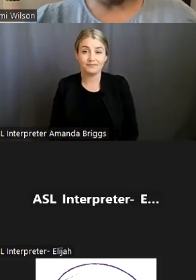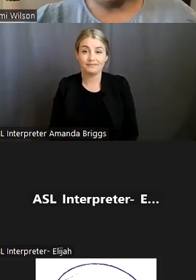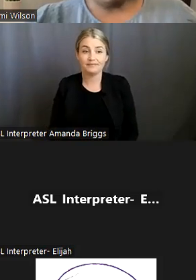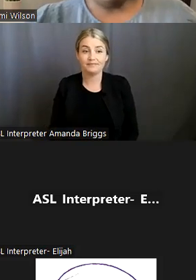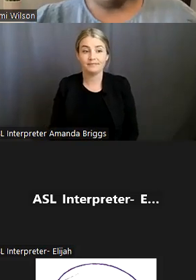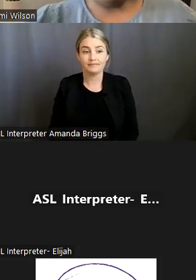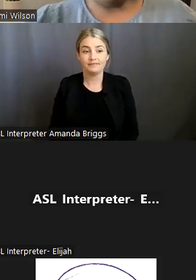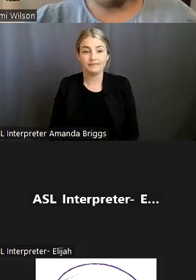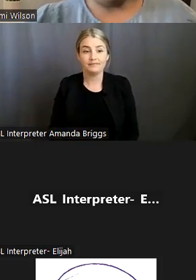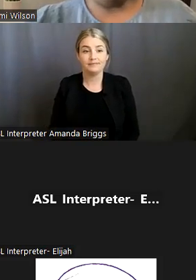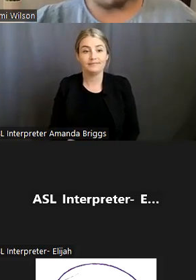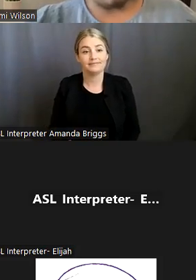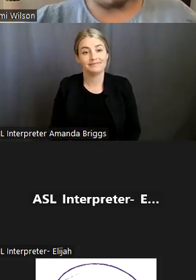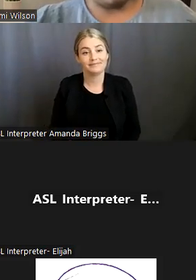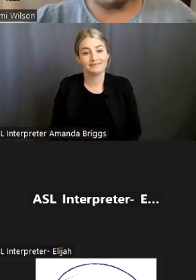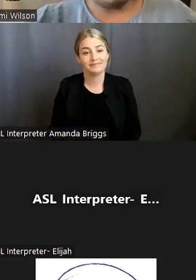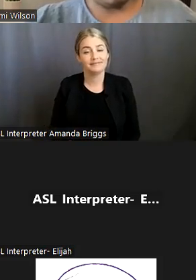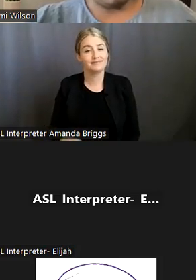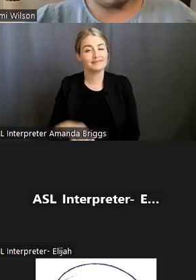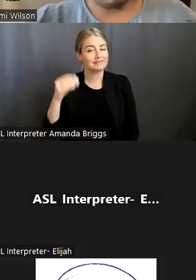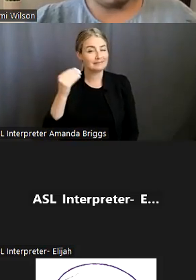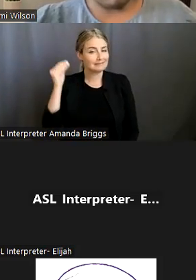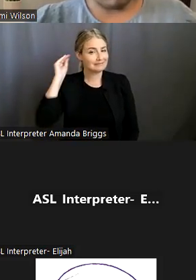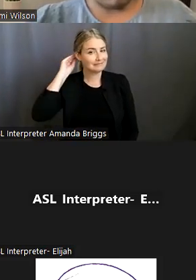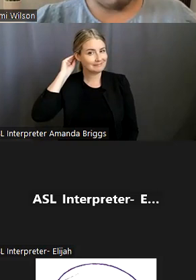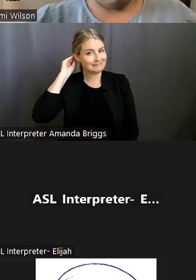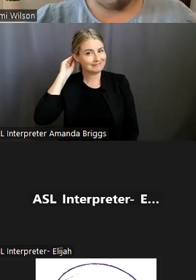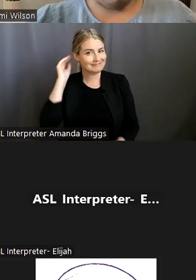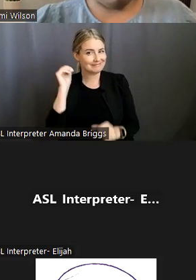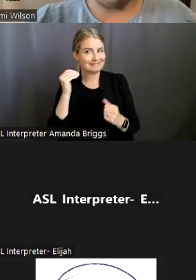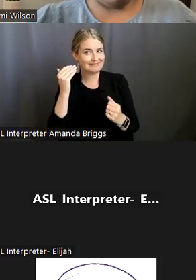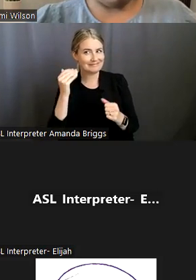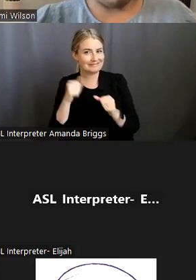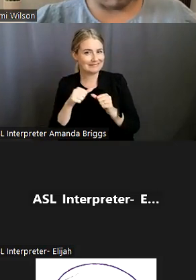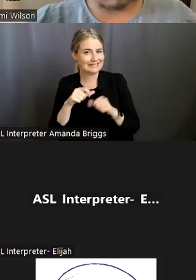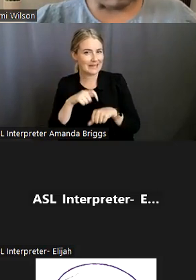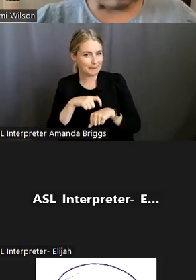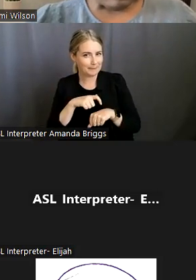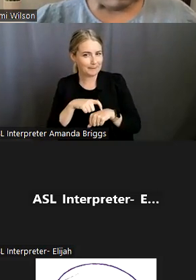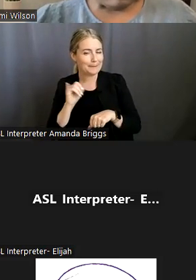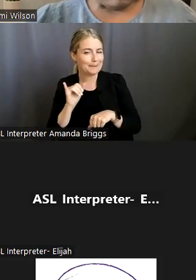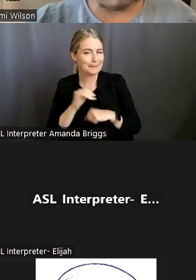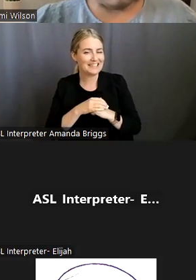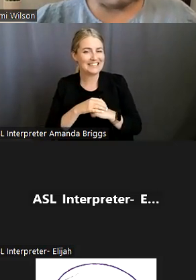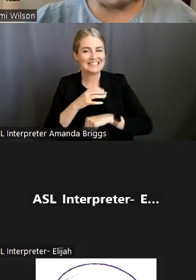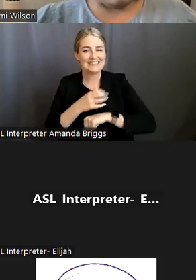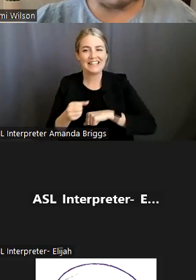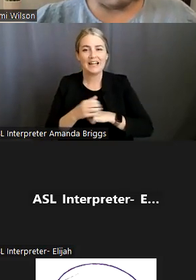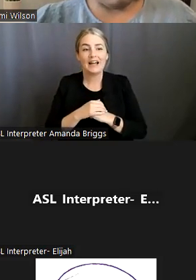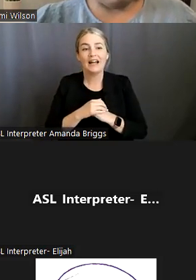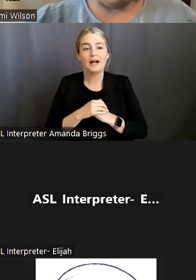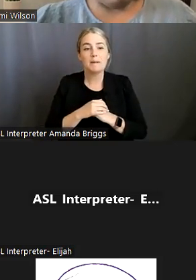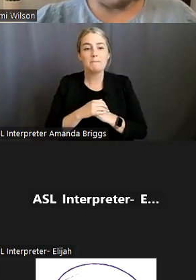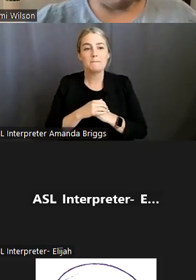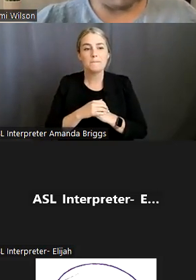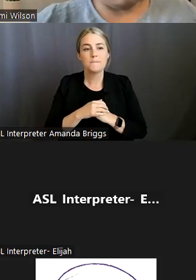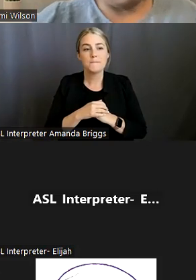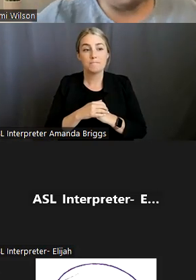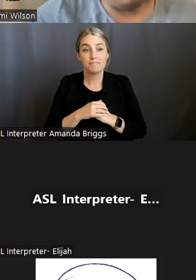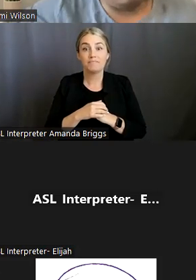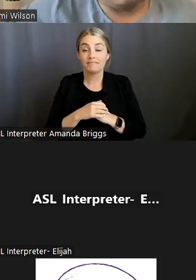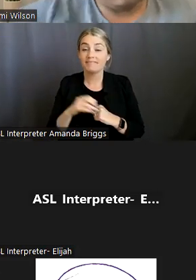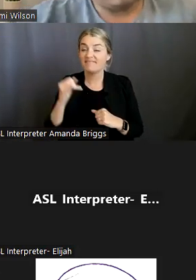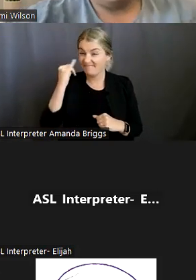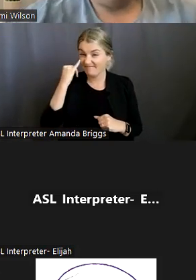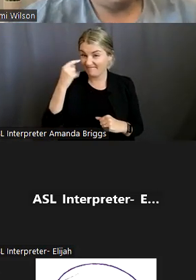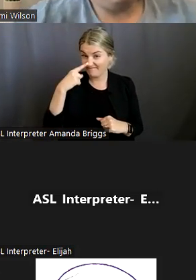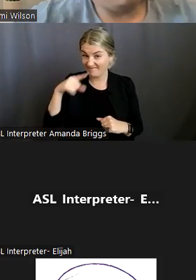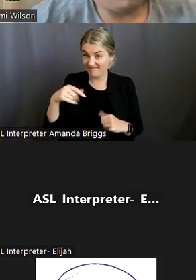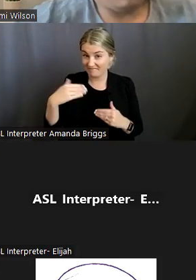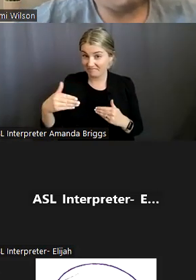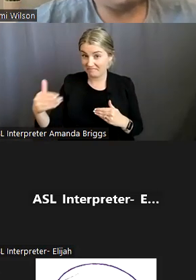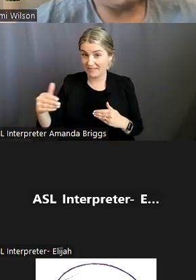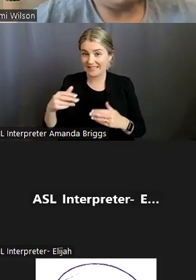keeping in mind time, let's if we can go to slide 24, responding